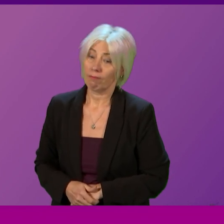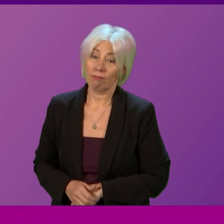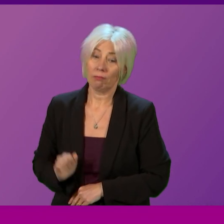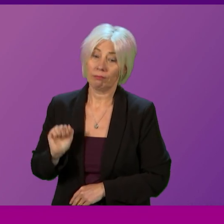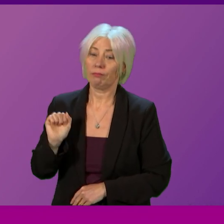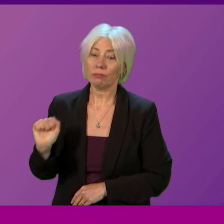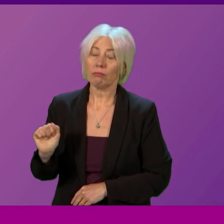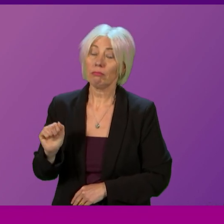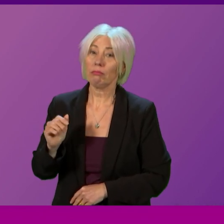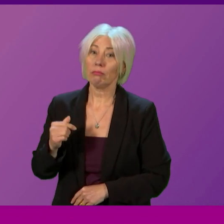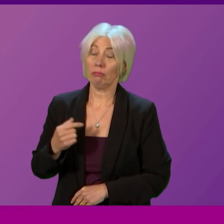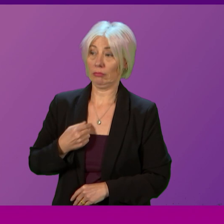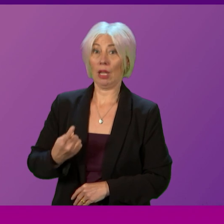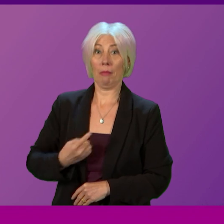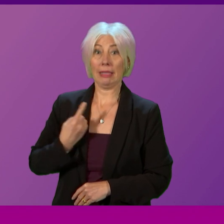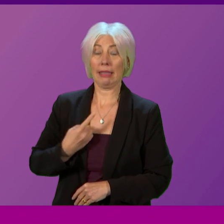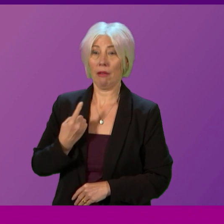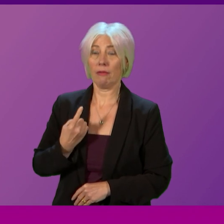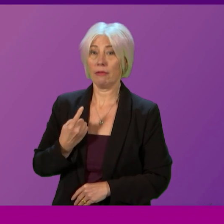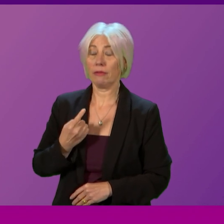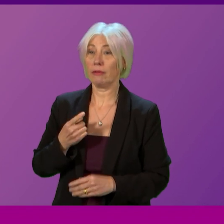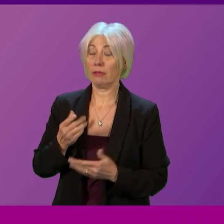I associate myself with those remarks from the First Minister.